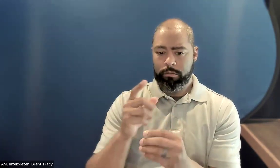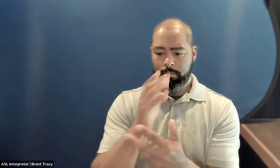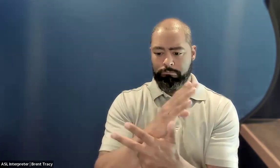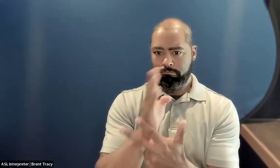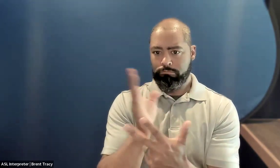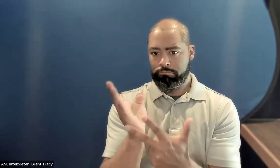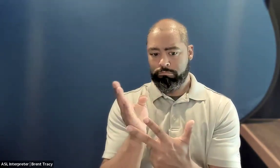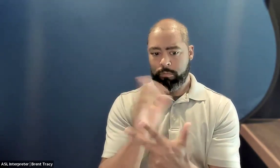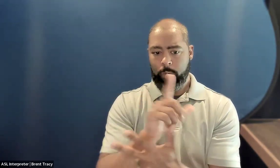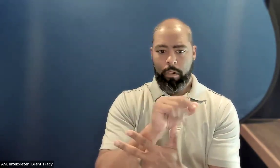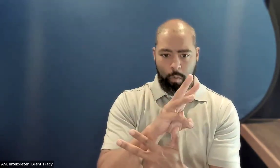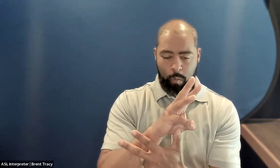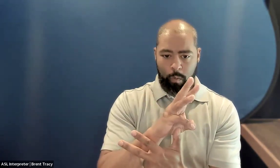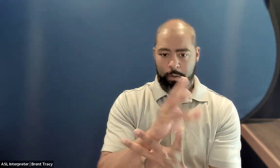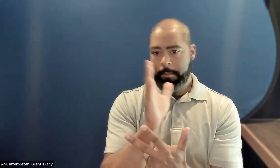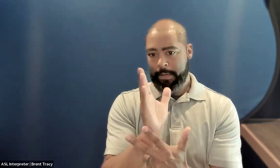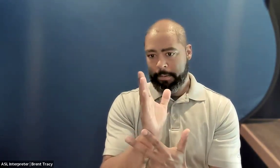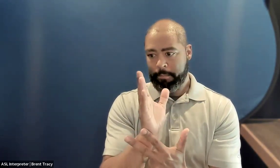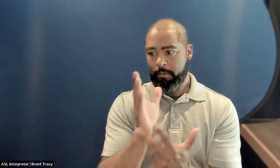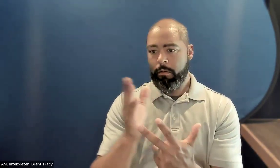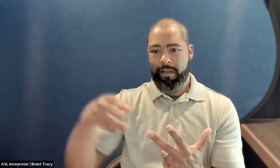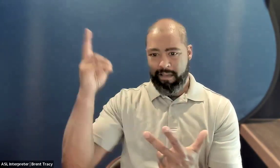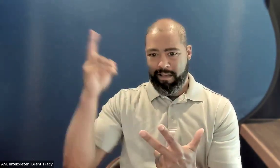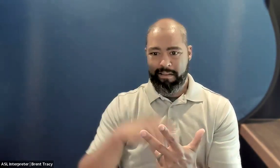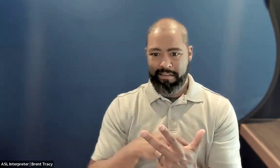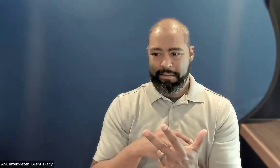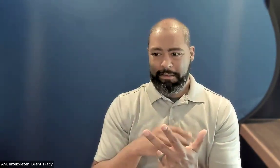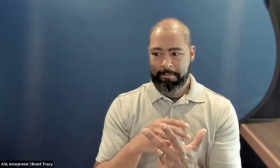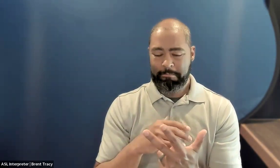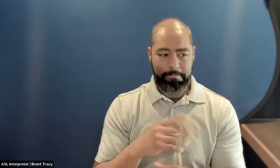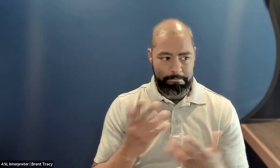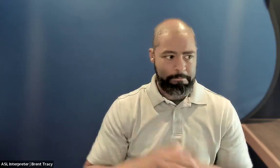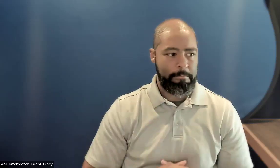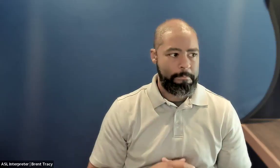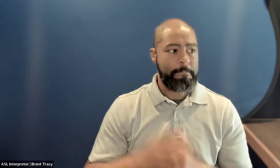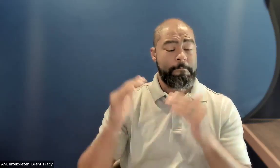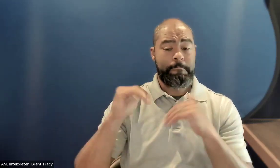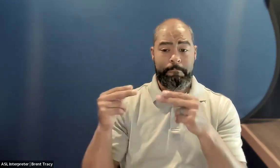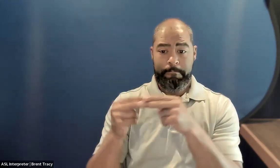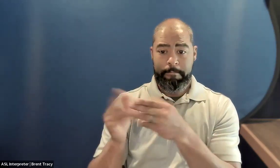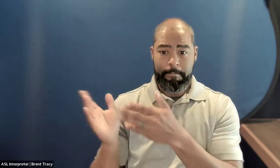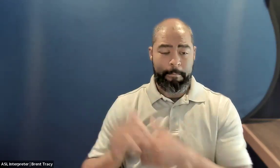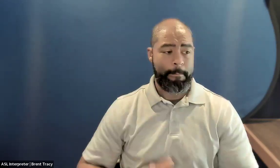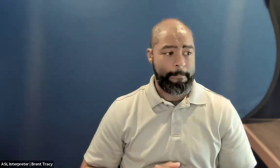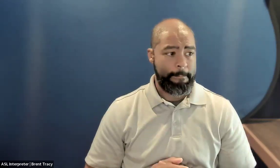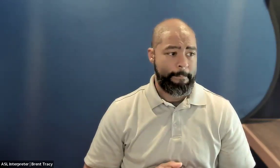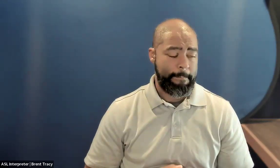Next slide under each assets risk rating.